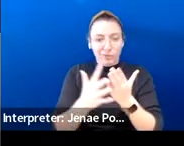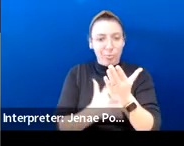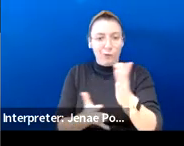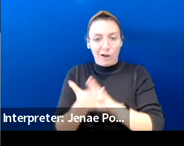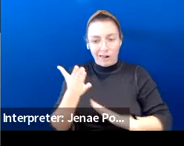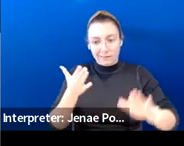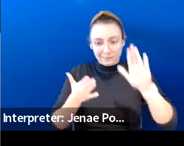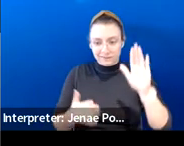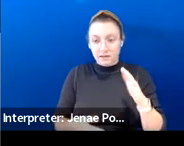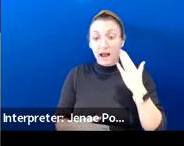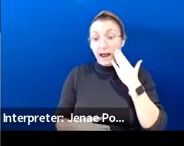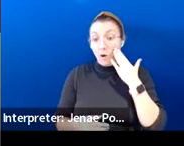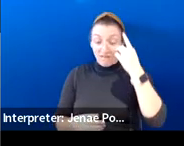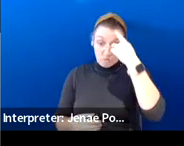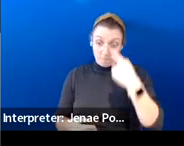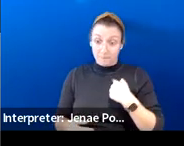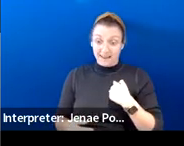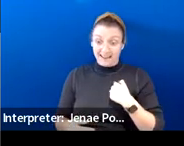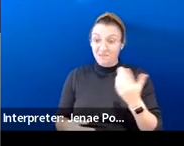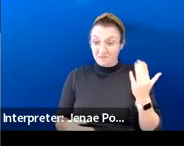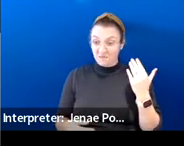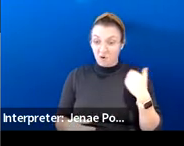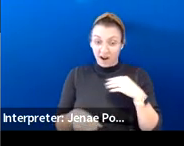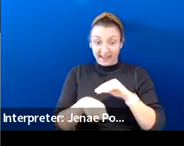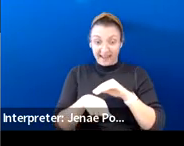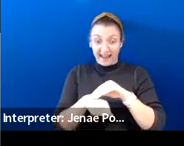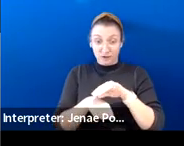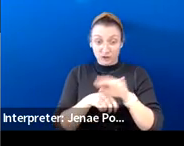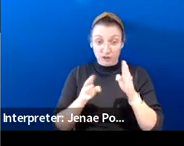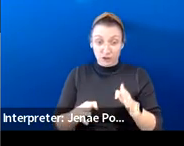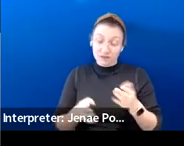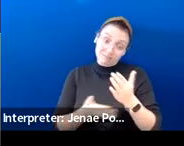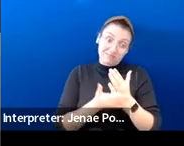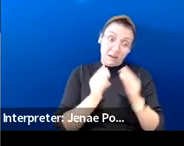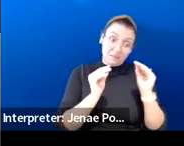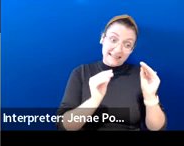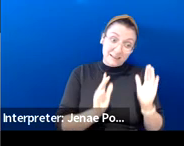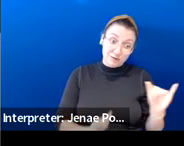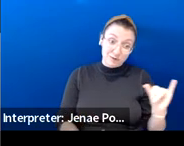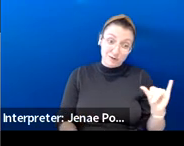I know for me, like I said before, like my counselor, it was some of my teachers have most of the most important impact on me.